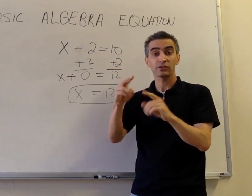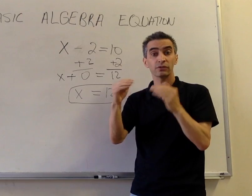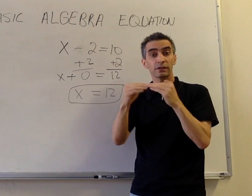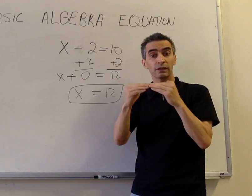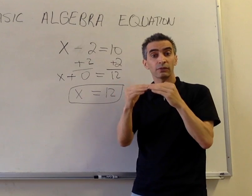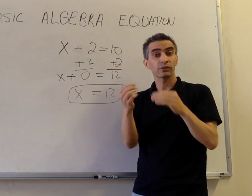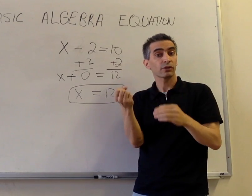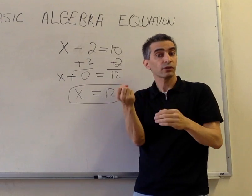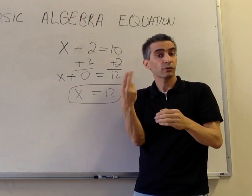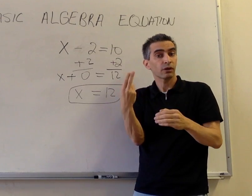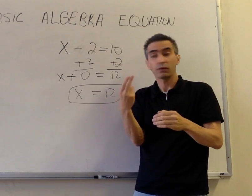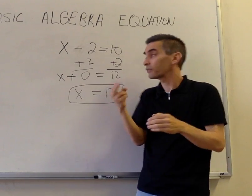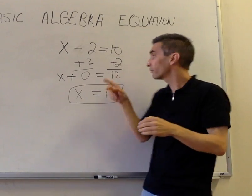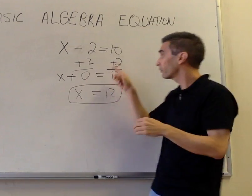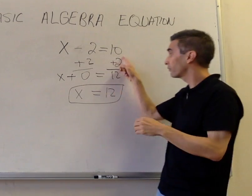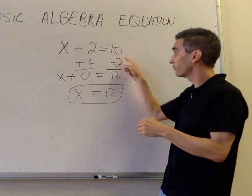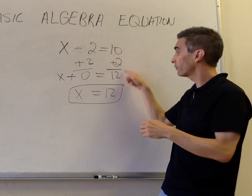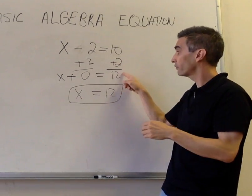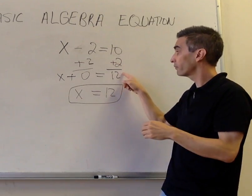10 + 2 = 12.